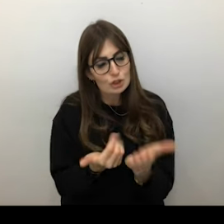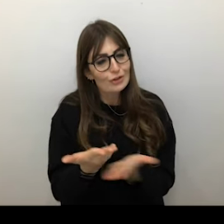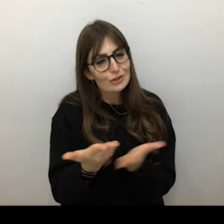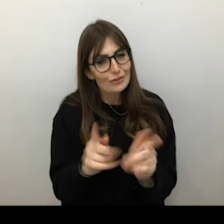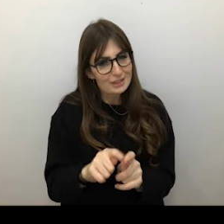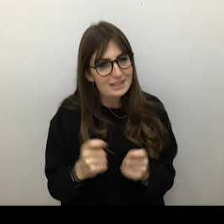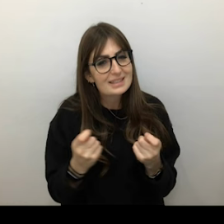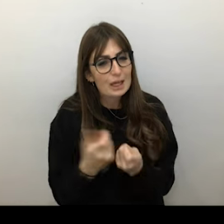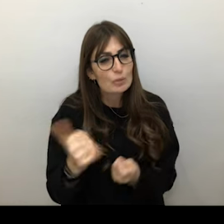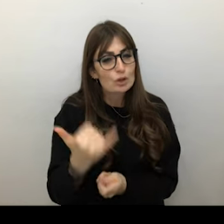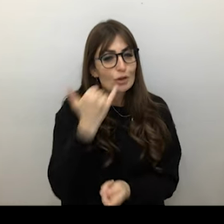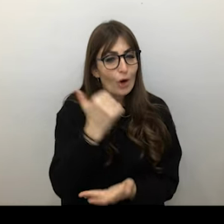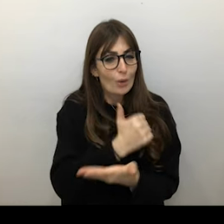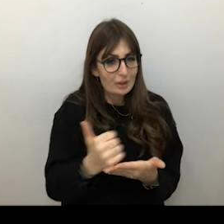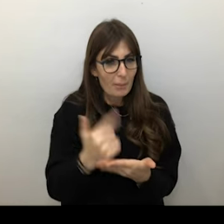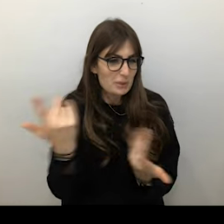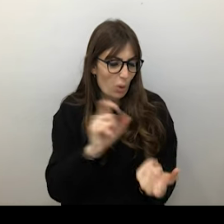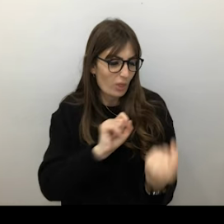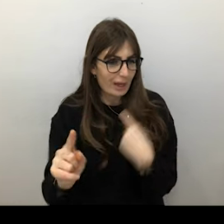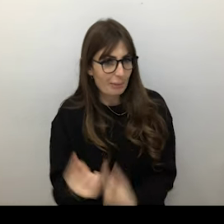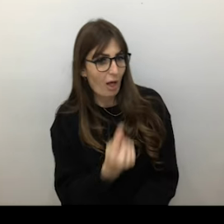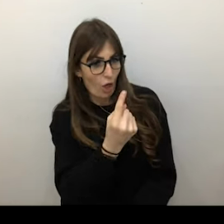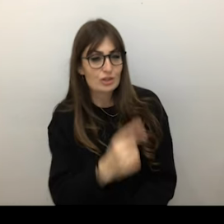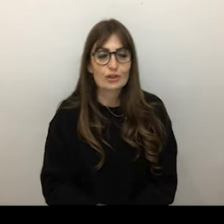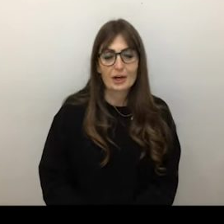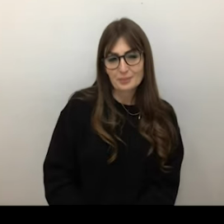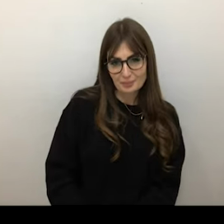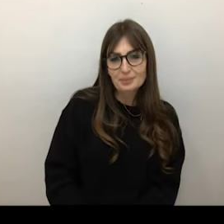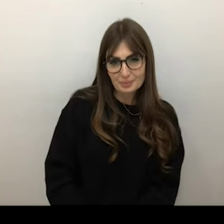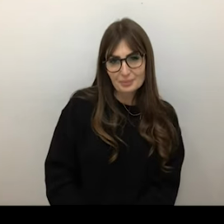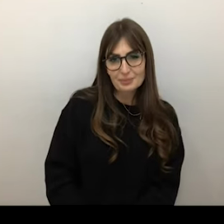Services Team using the phone numbers or the inquiries email on the screen.